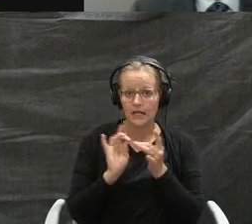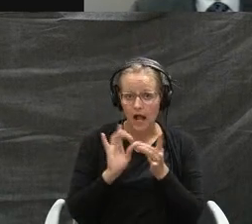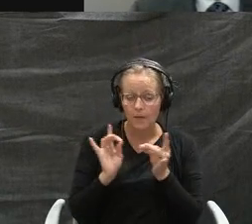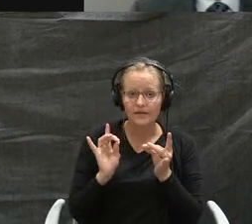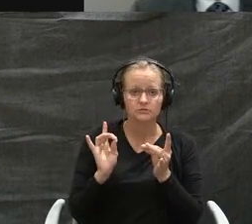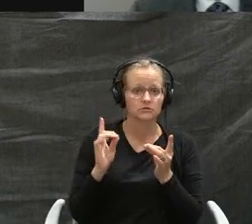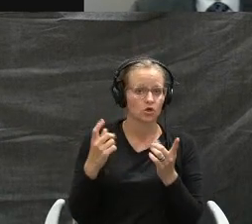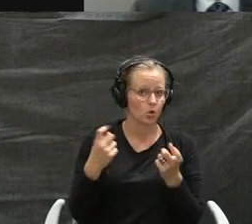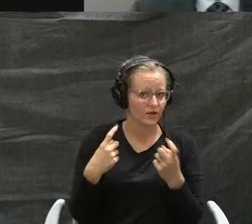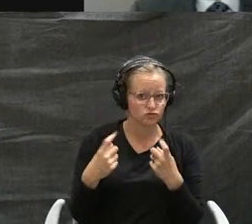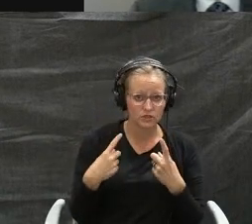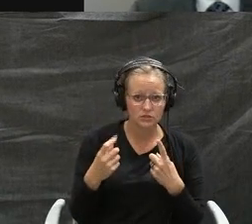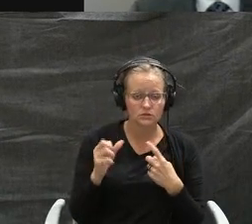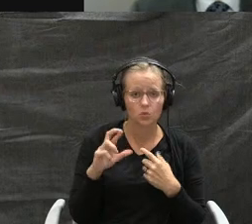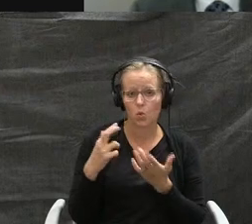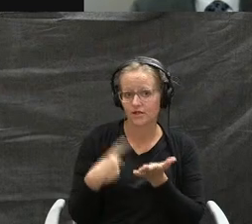discussion for Mr Urbanski?